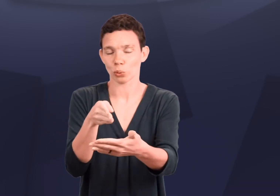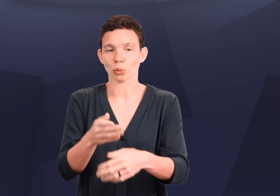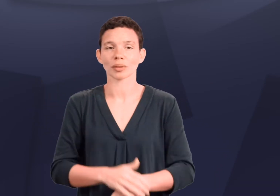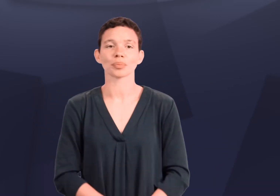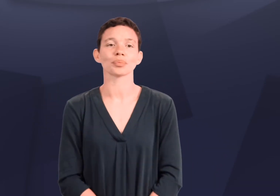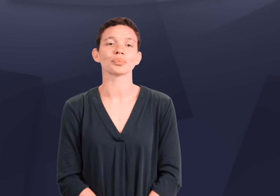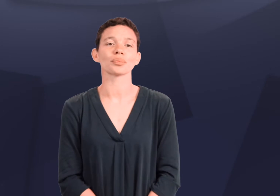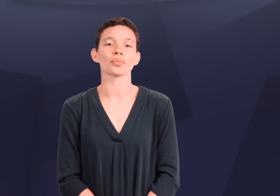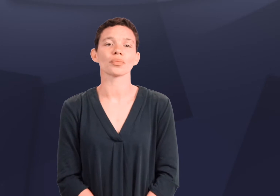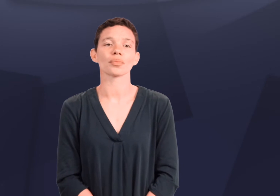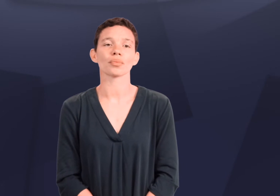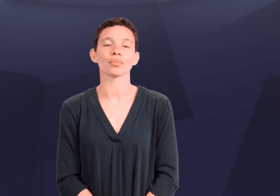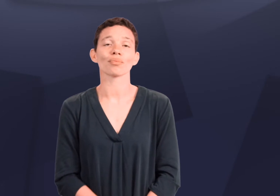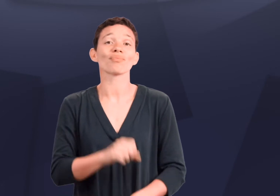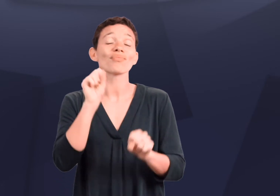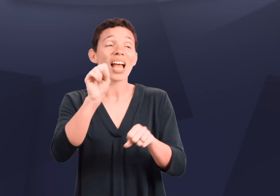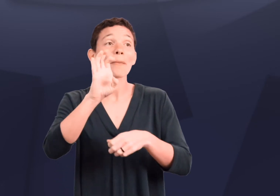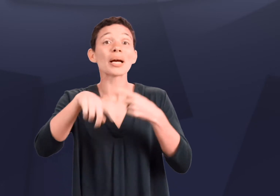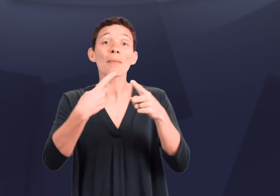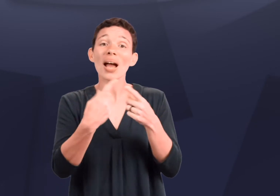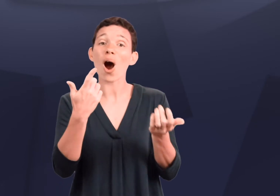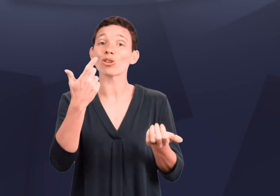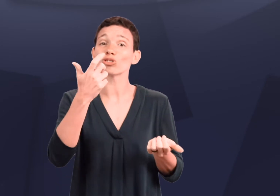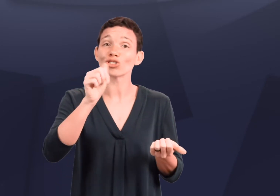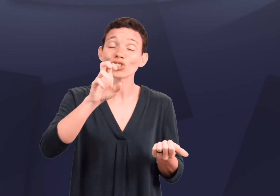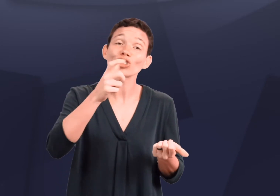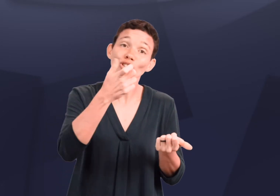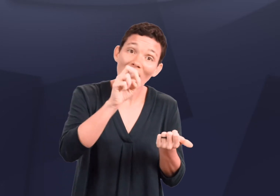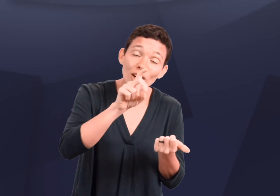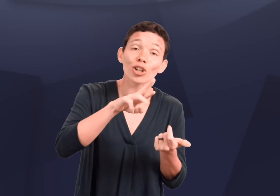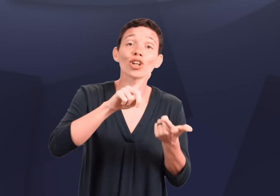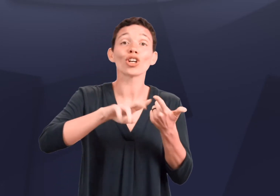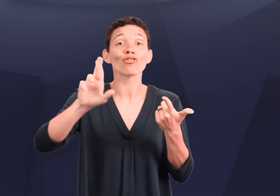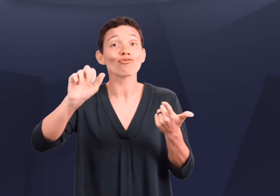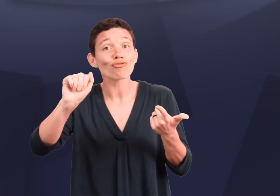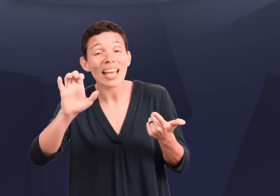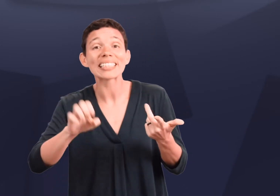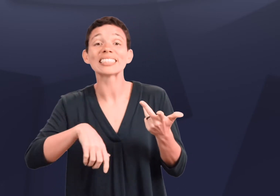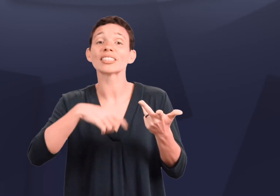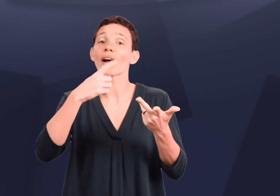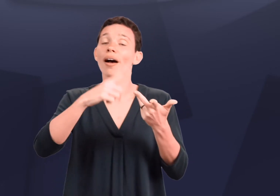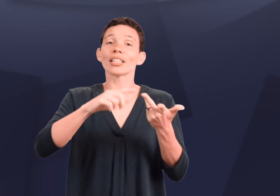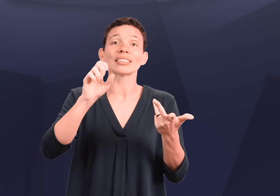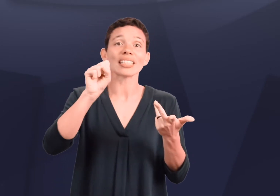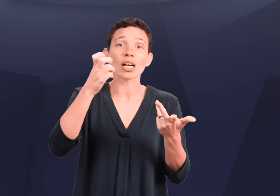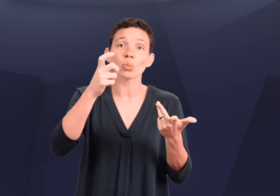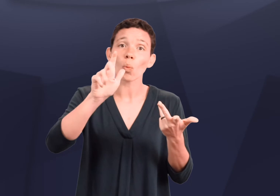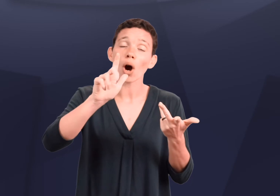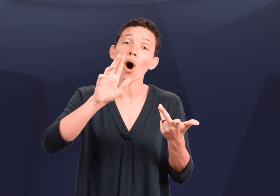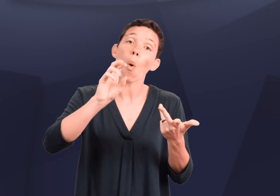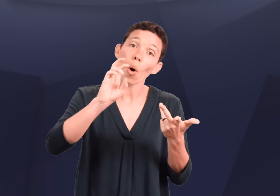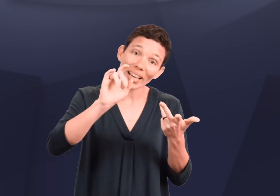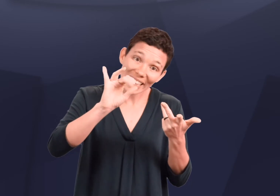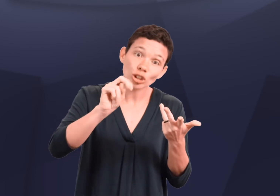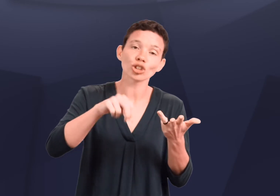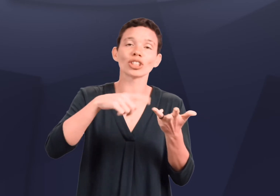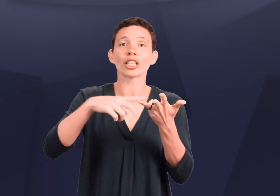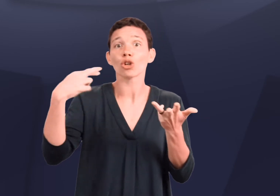It maybe prejudice towards a certain gender, race, sexual orientation, or religion.